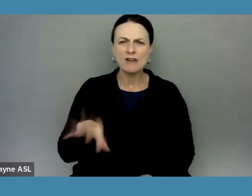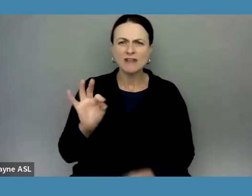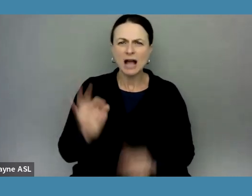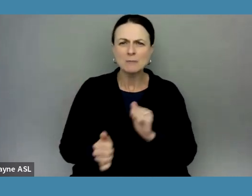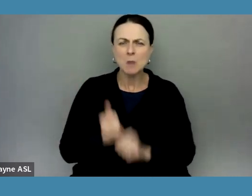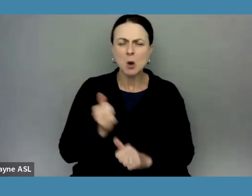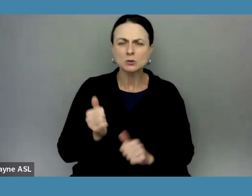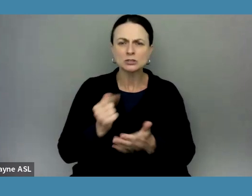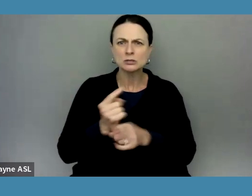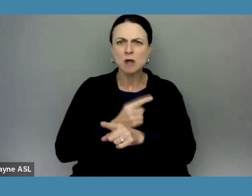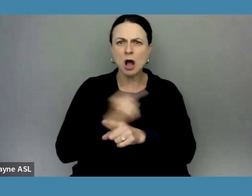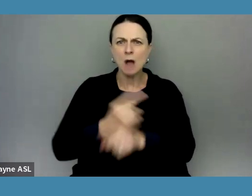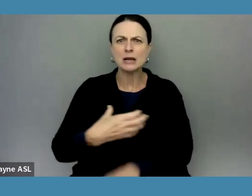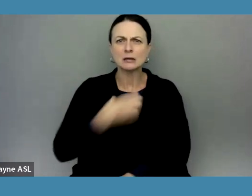that might be used during a hearing?